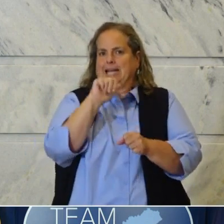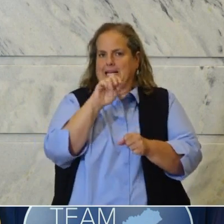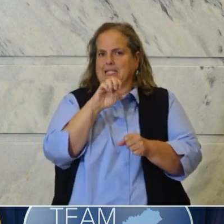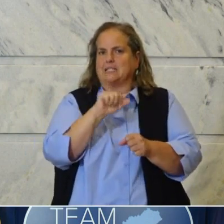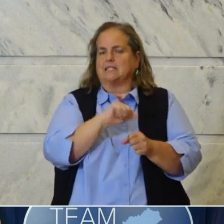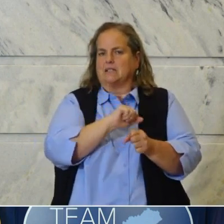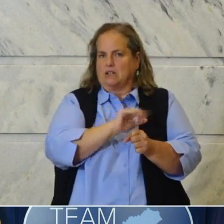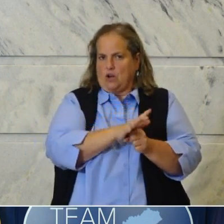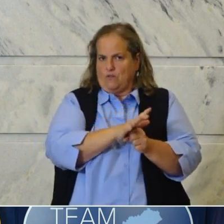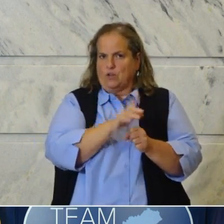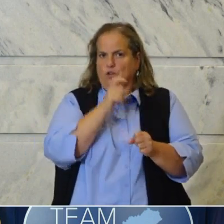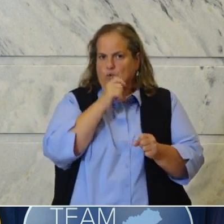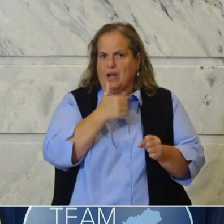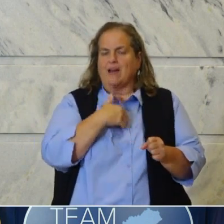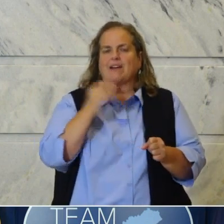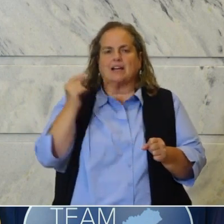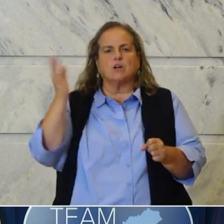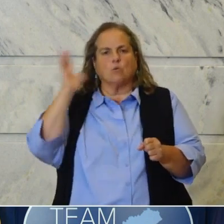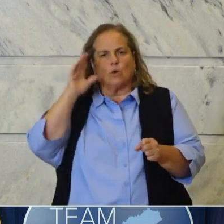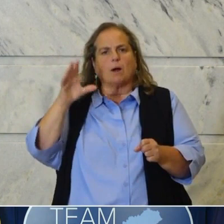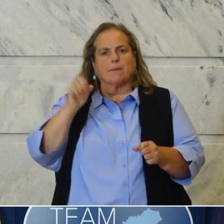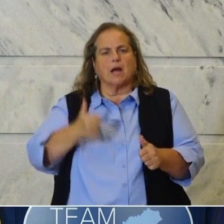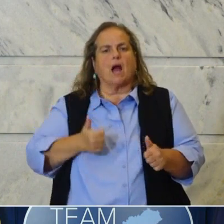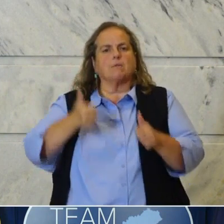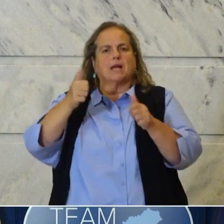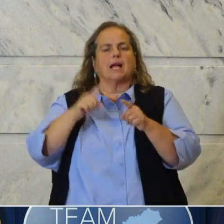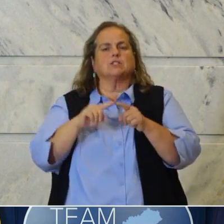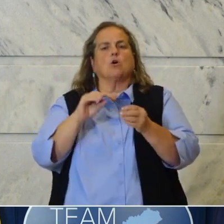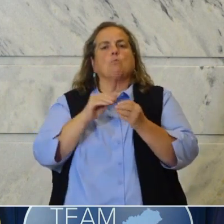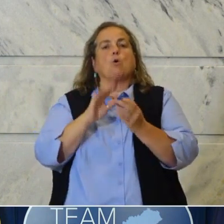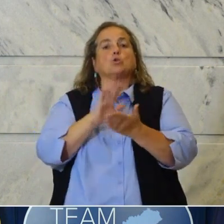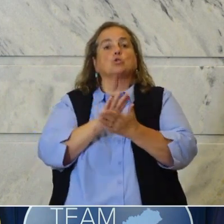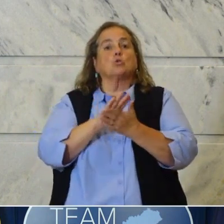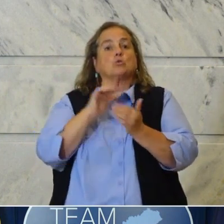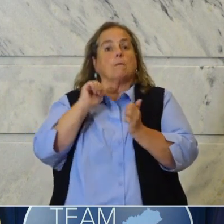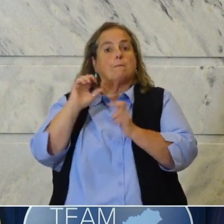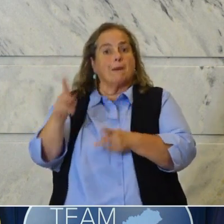updated and as more schools go back, unfortunately, if they're going back to